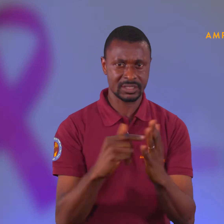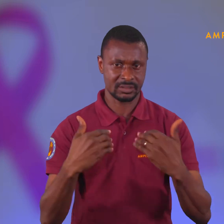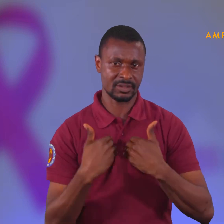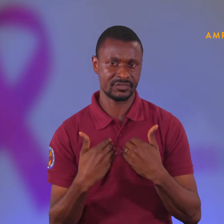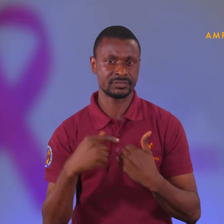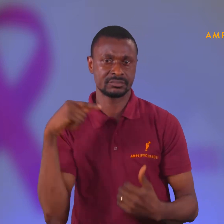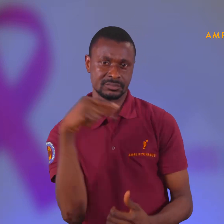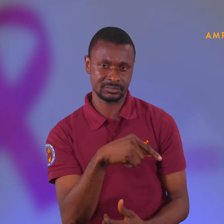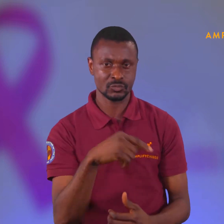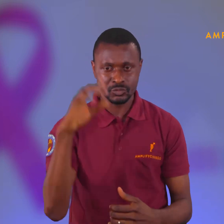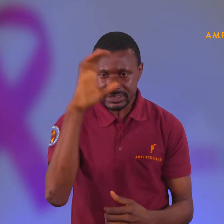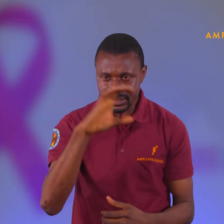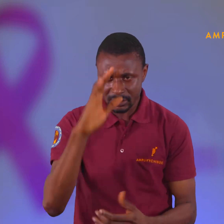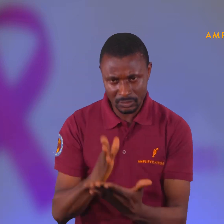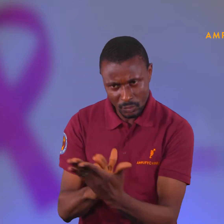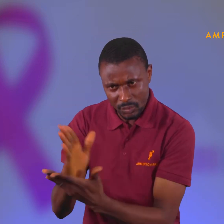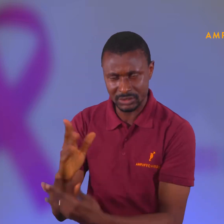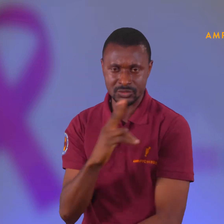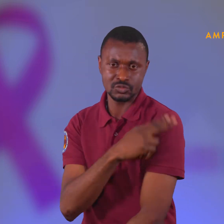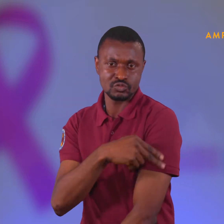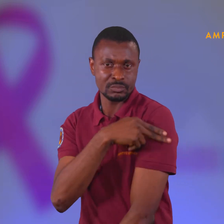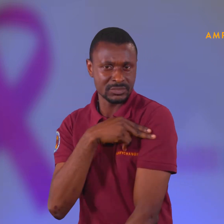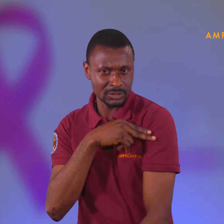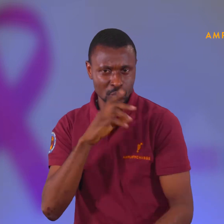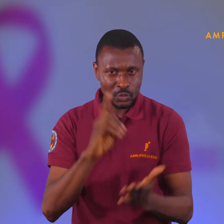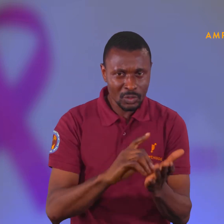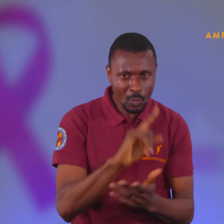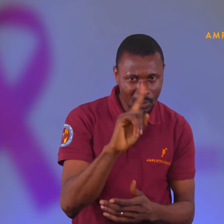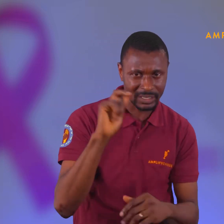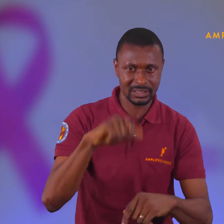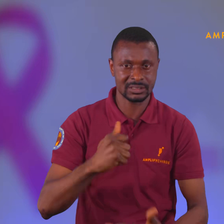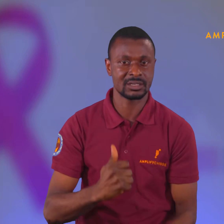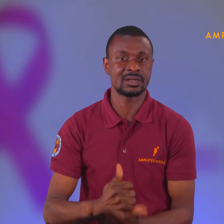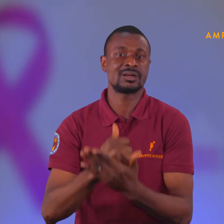There is a law that prevents illegal abortion. It is best to seek medical advice at the hospital to assist you.